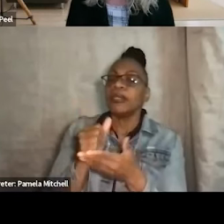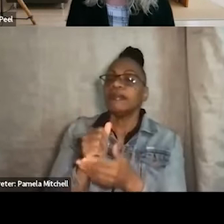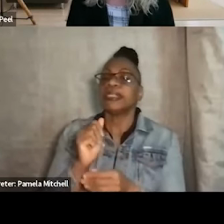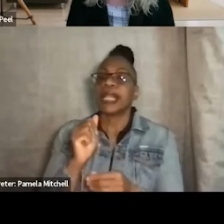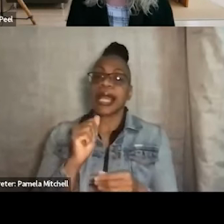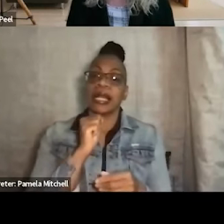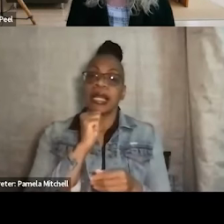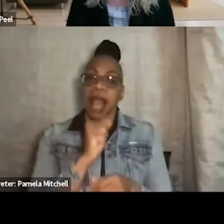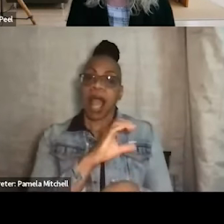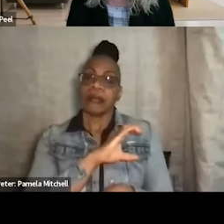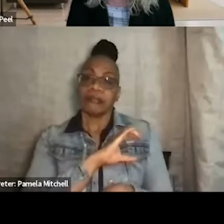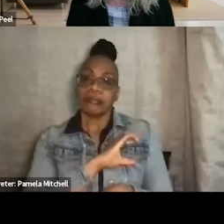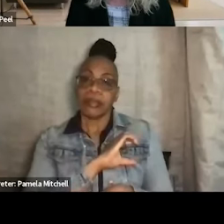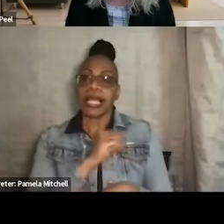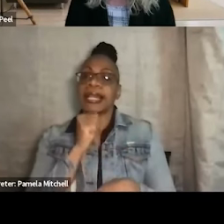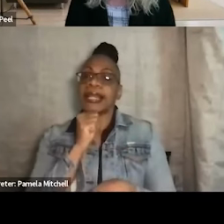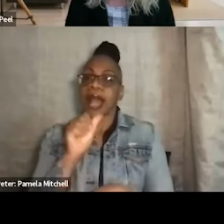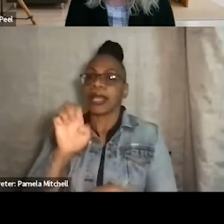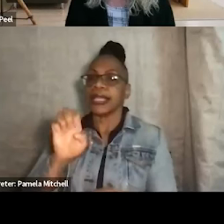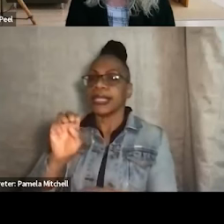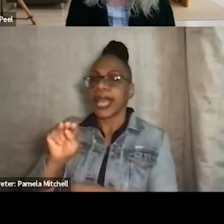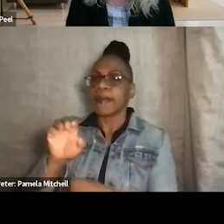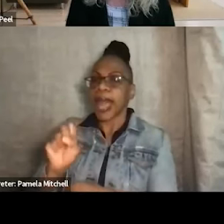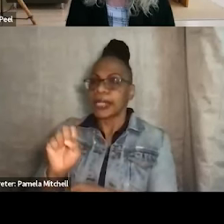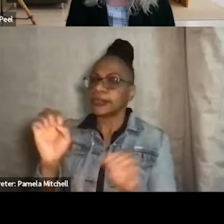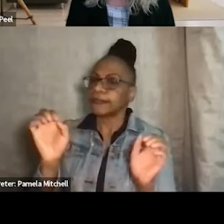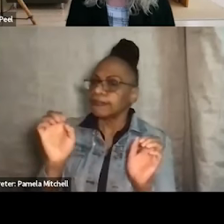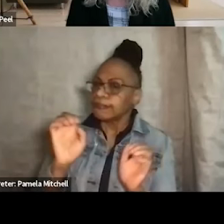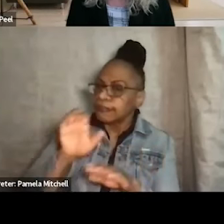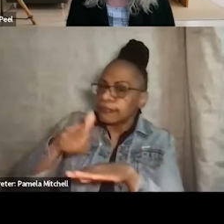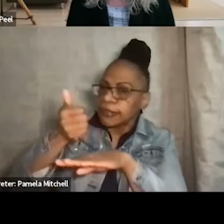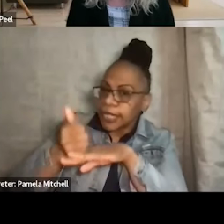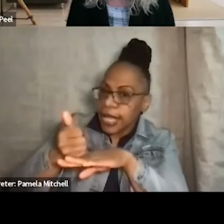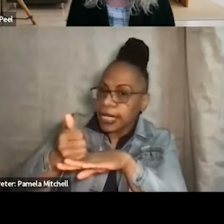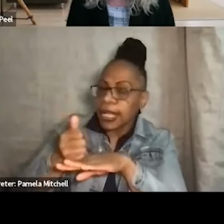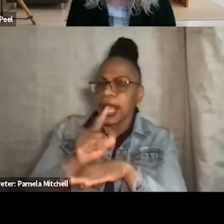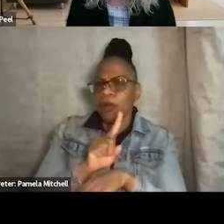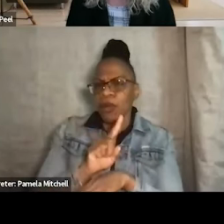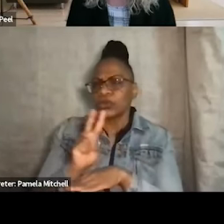non-EMS type of setting. And our one to 2% is very much in line